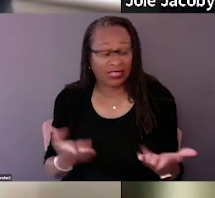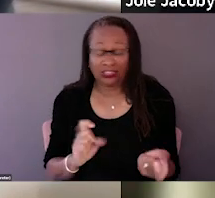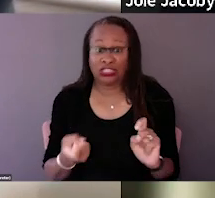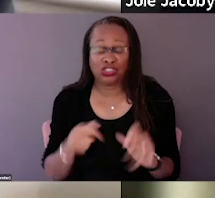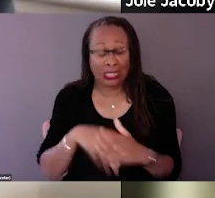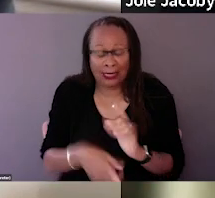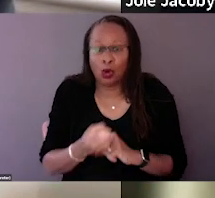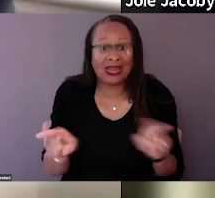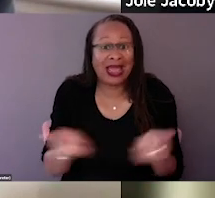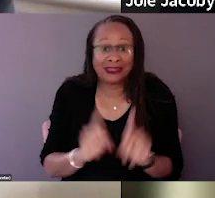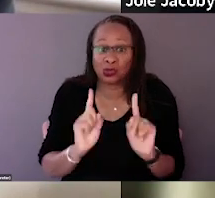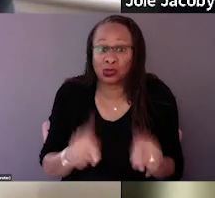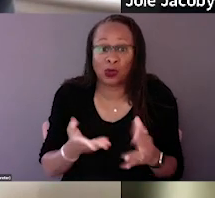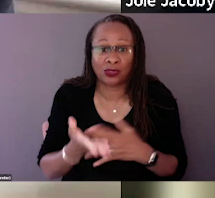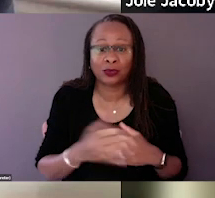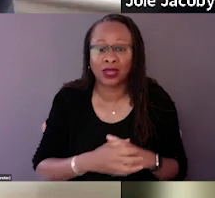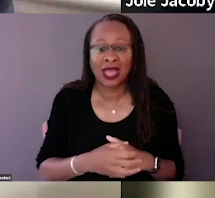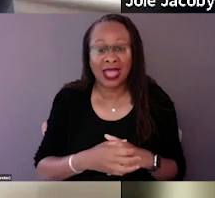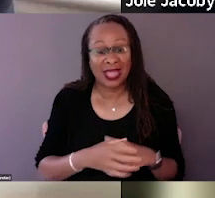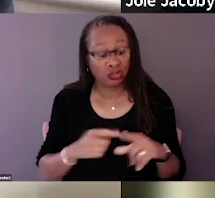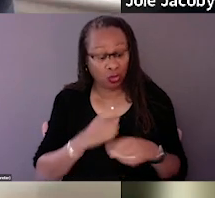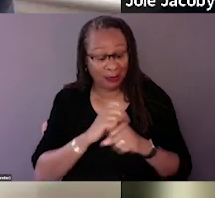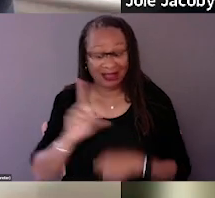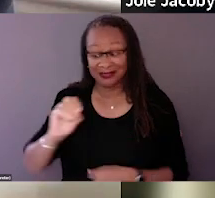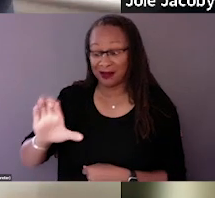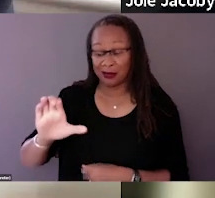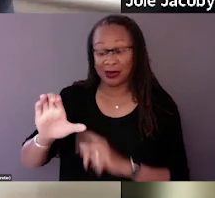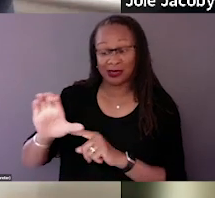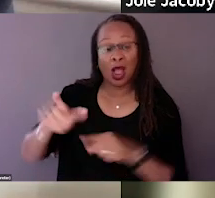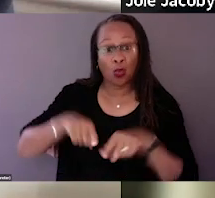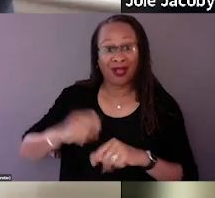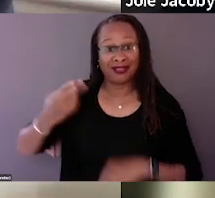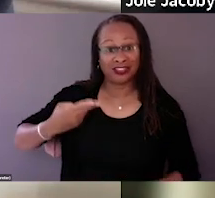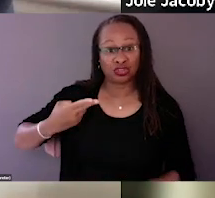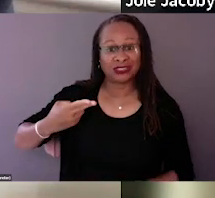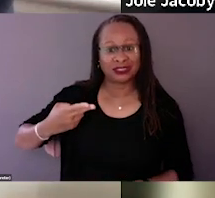and to be making a documentary while history is being written,